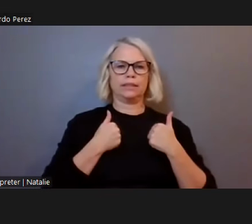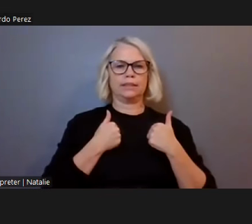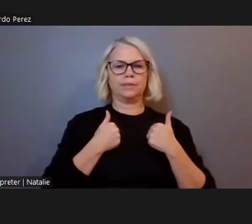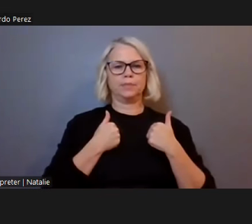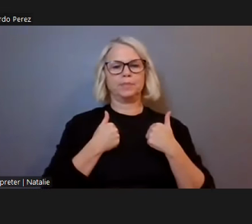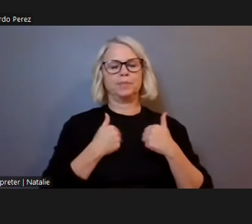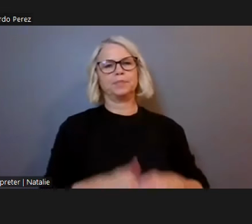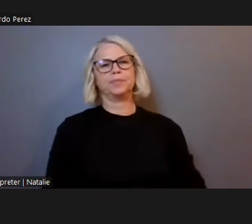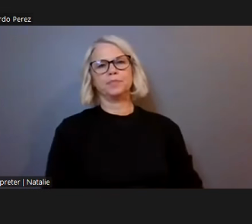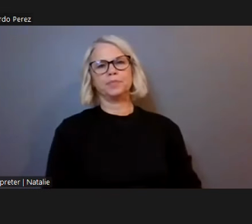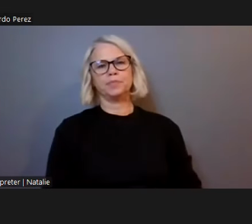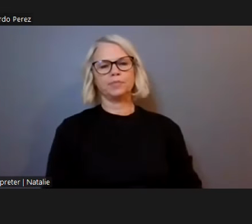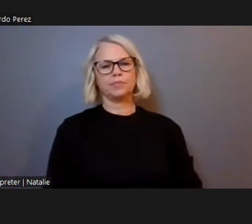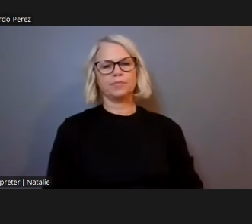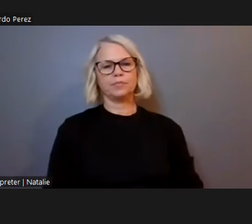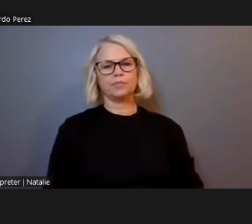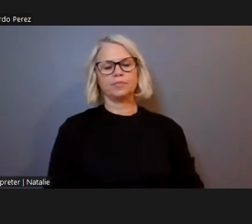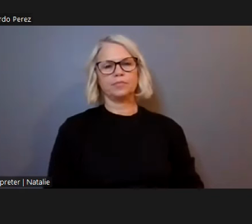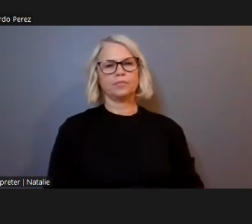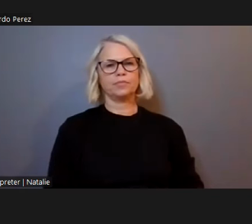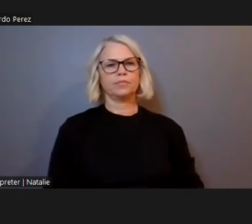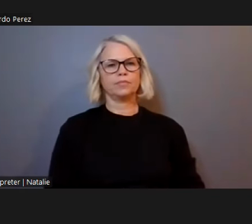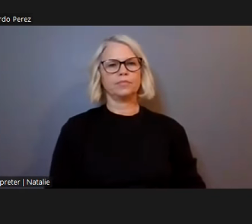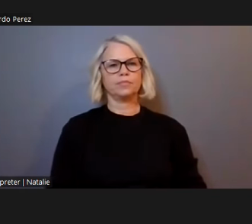as well.